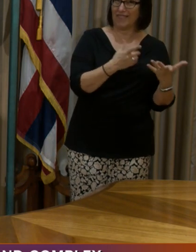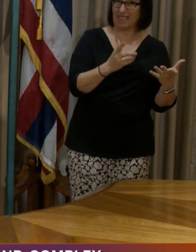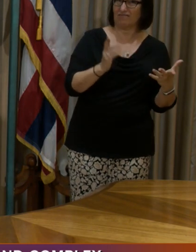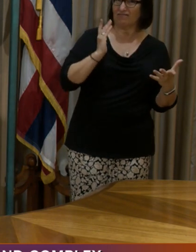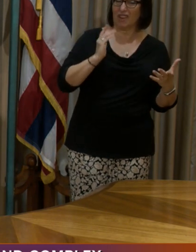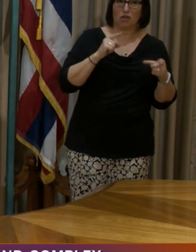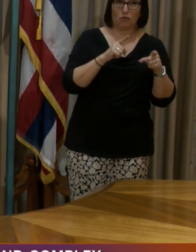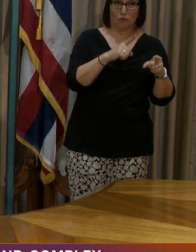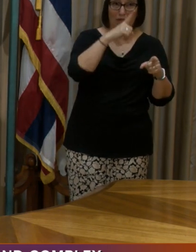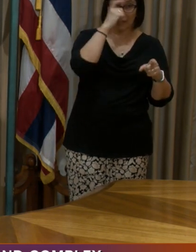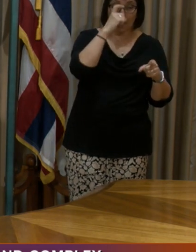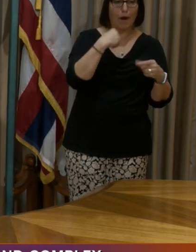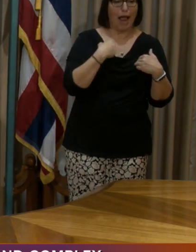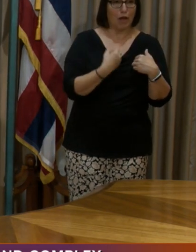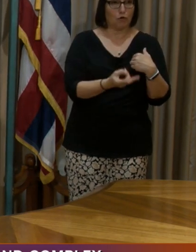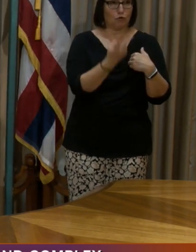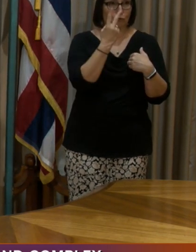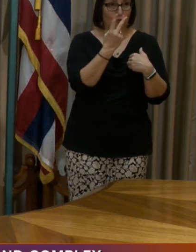DEPARTMENT OF ED BEFORE SCHOOL